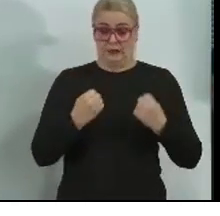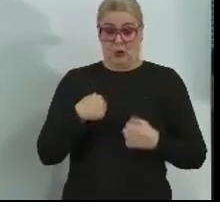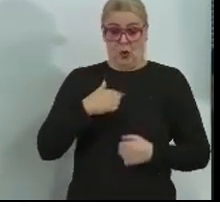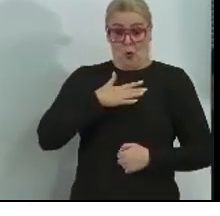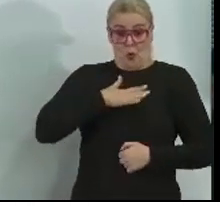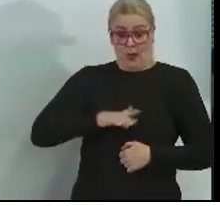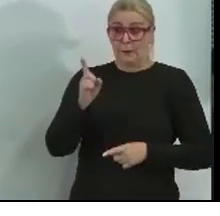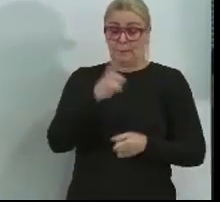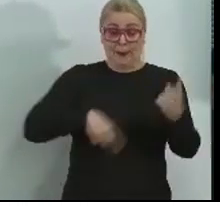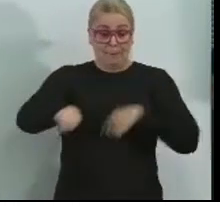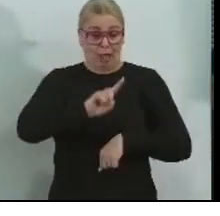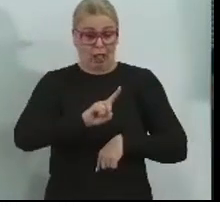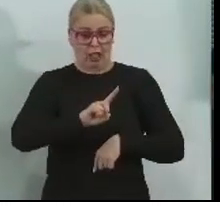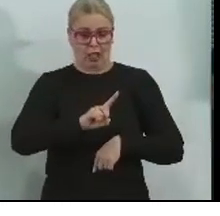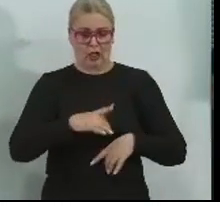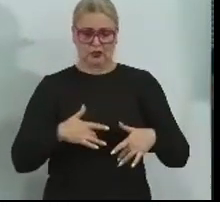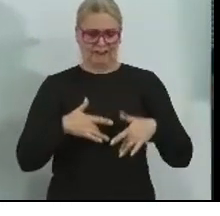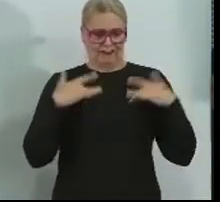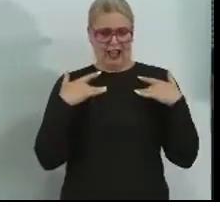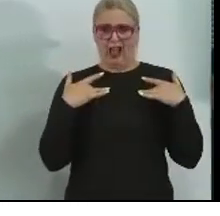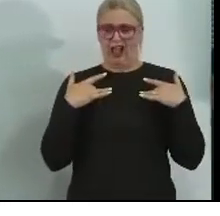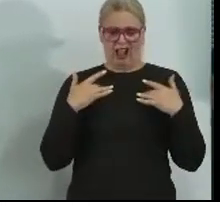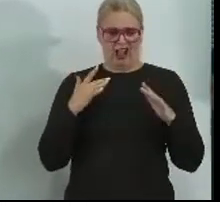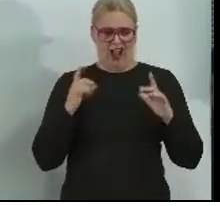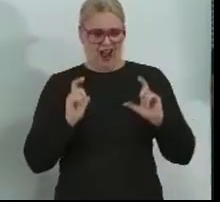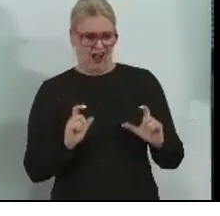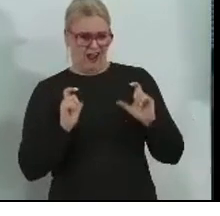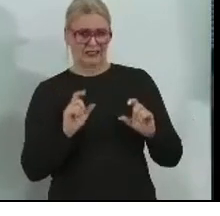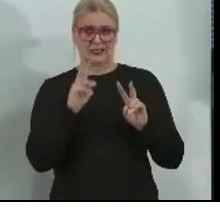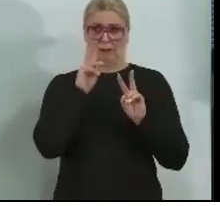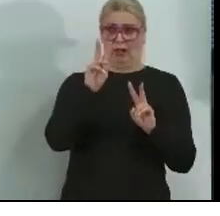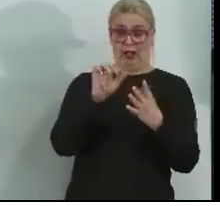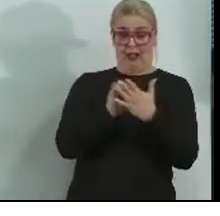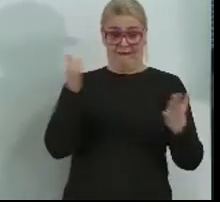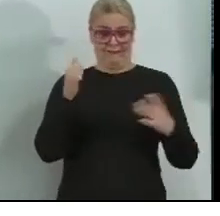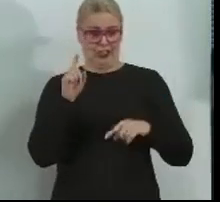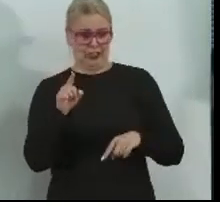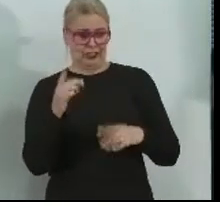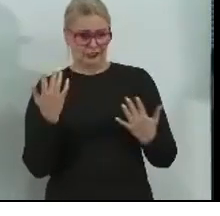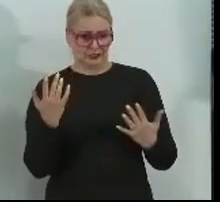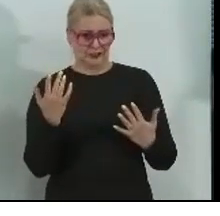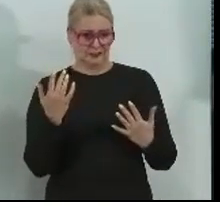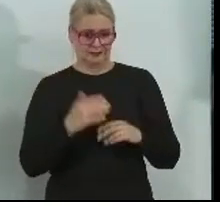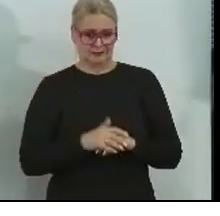and his team to test that creative, to test the work that came back to test the scripts,